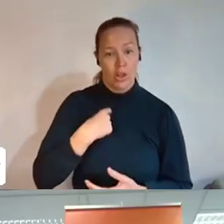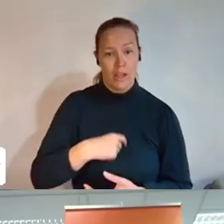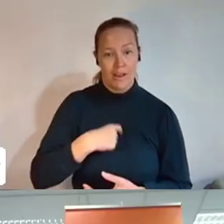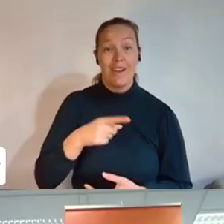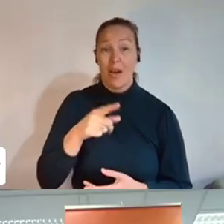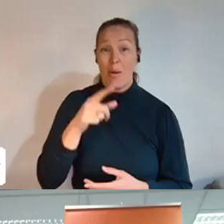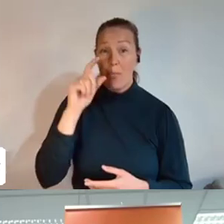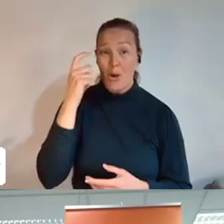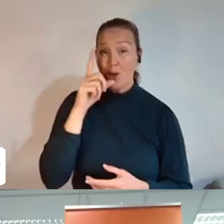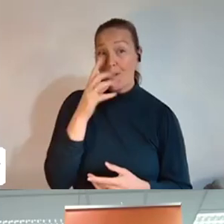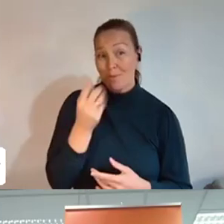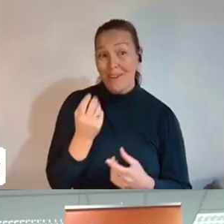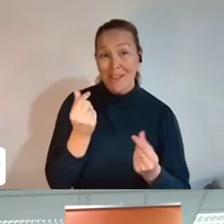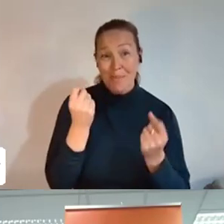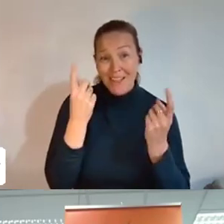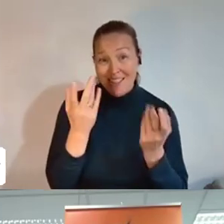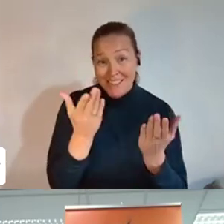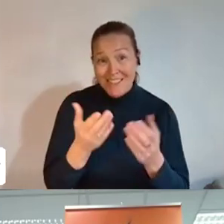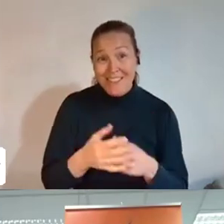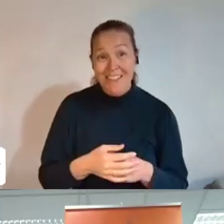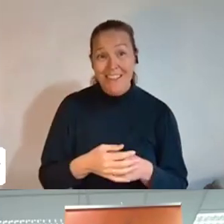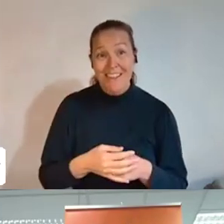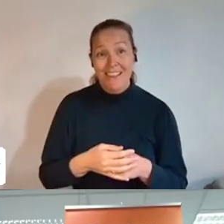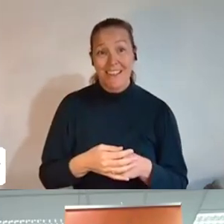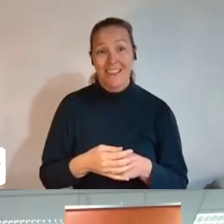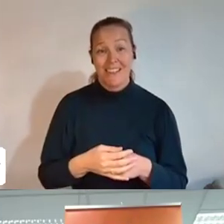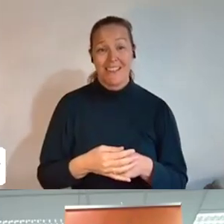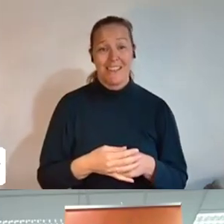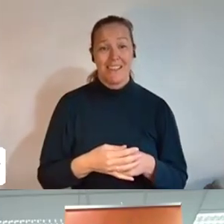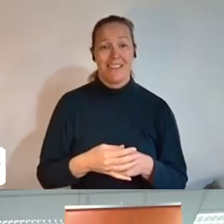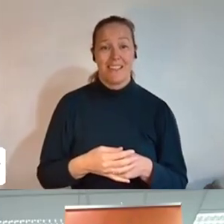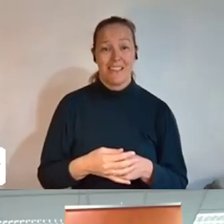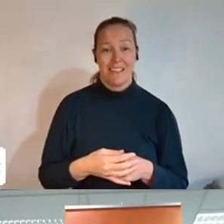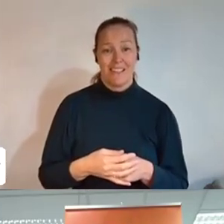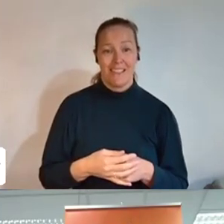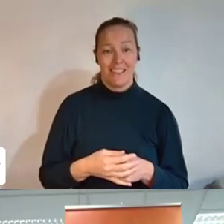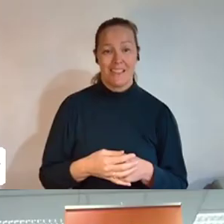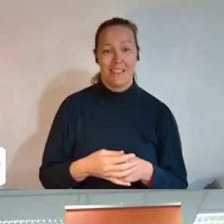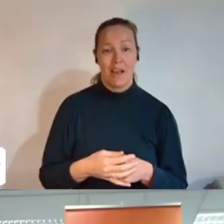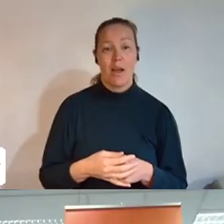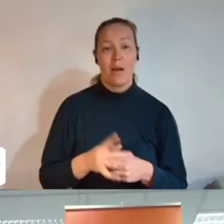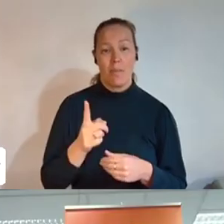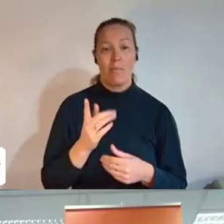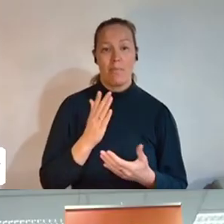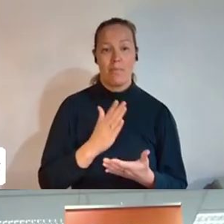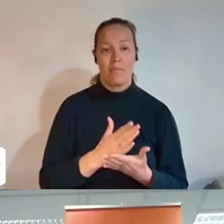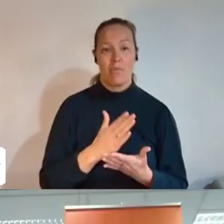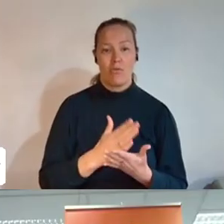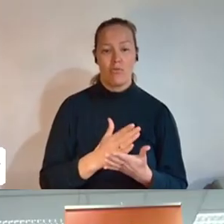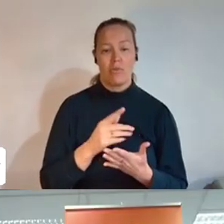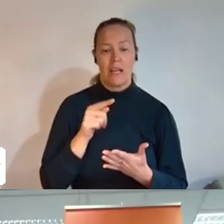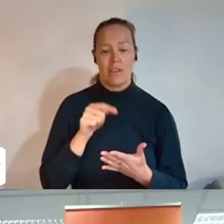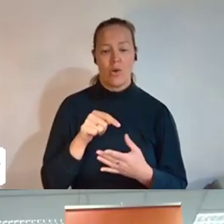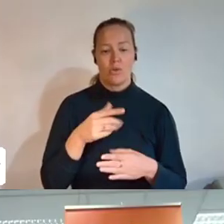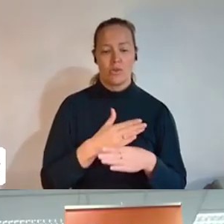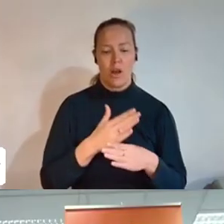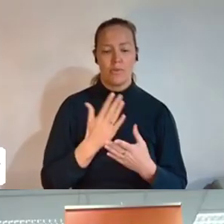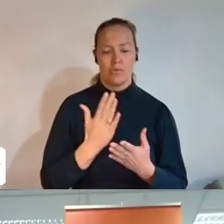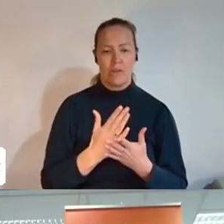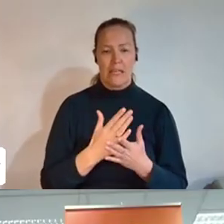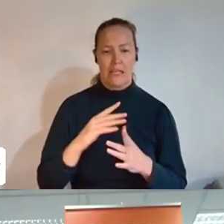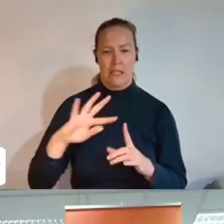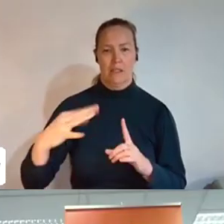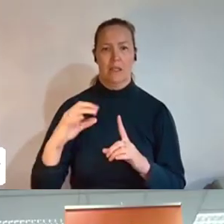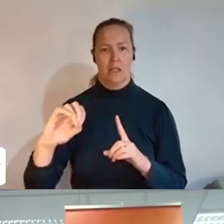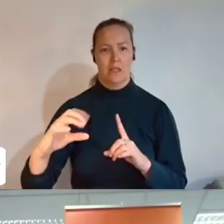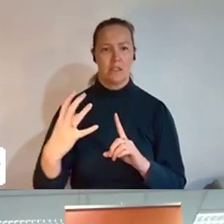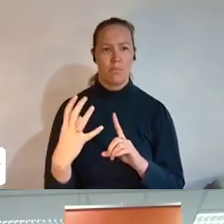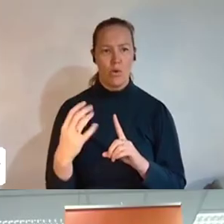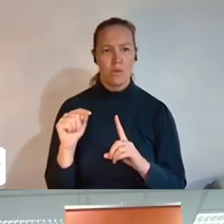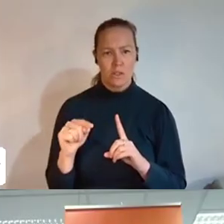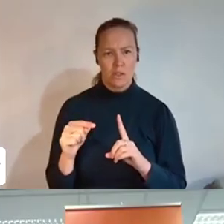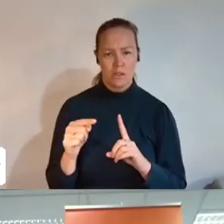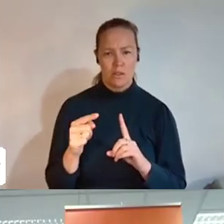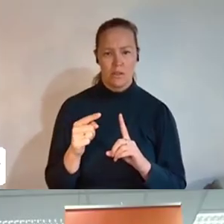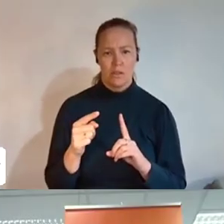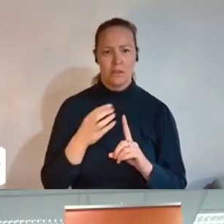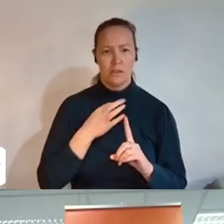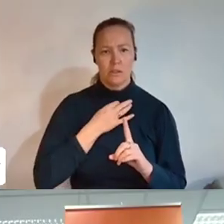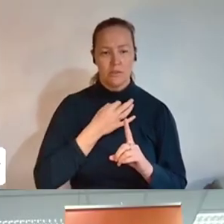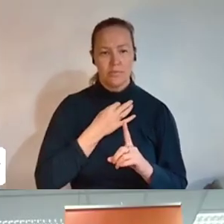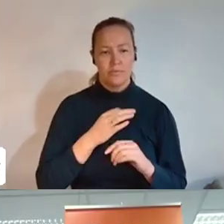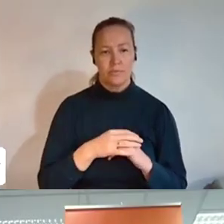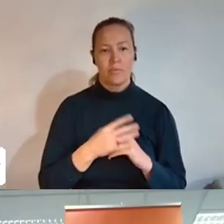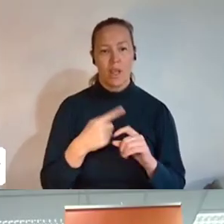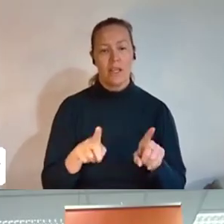some ideas. But it is a very exposed place to be. And I think that in addition to barriers,